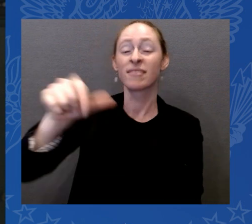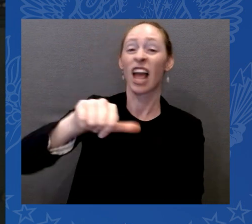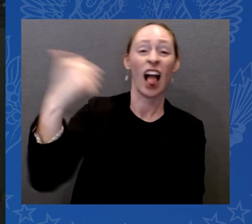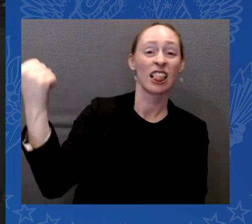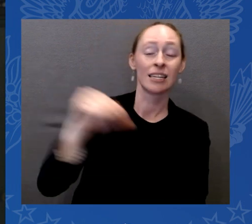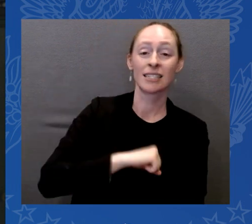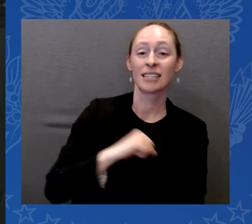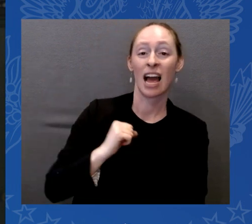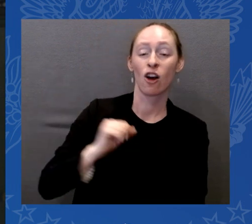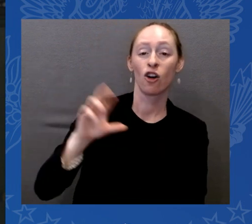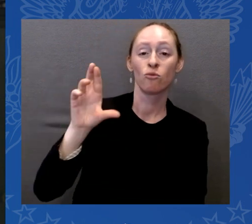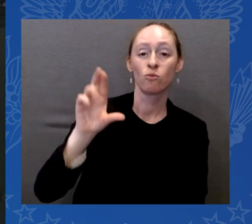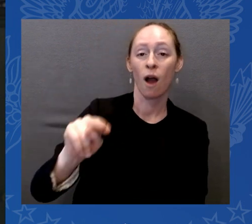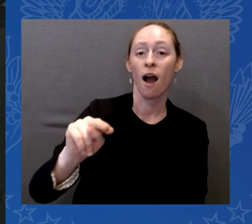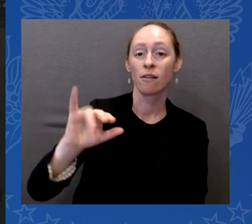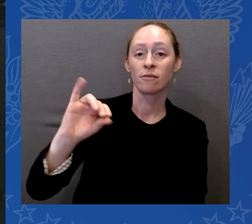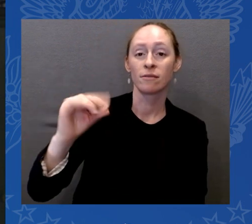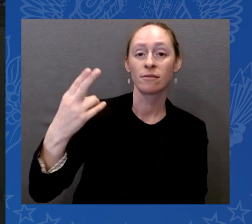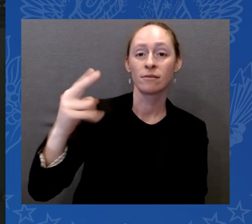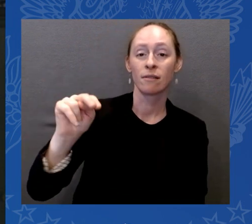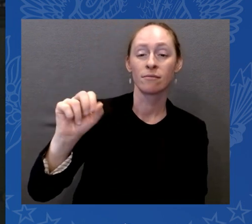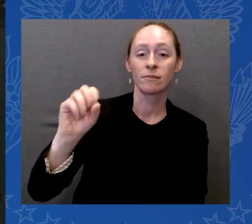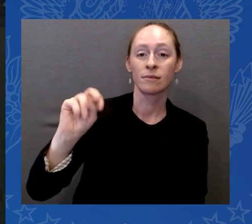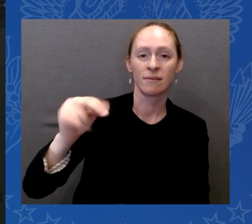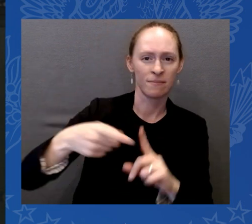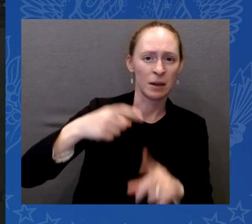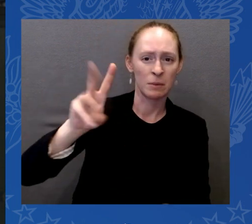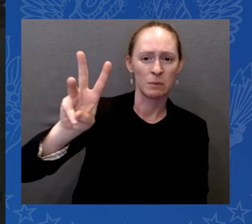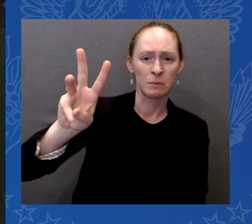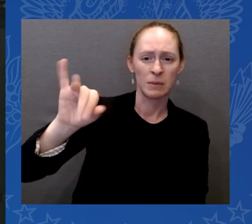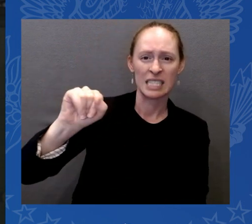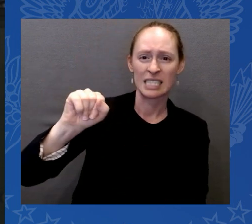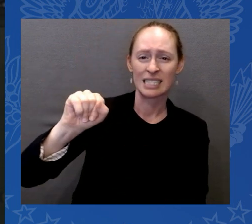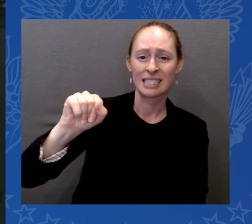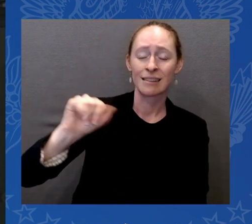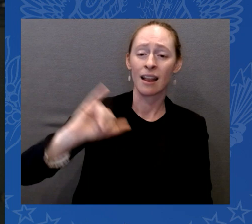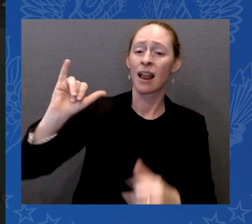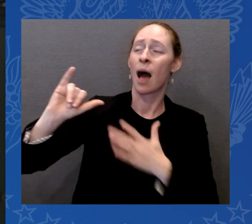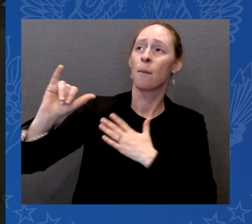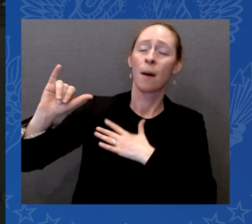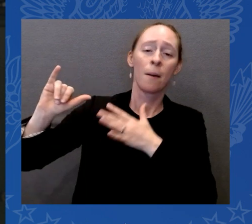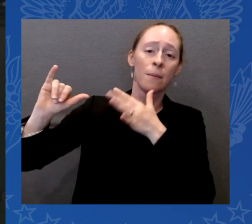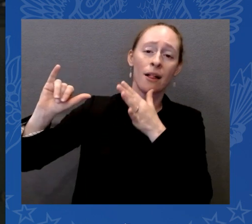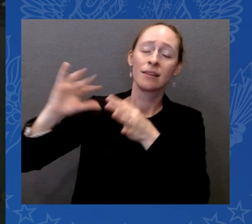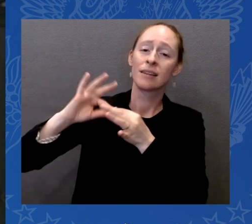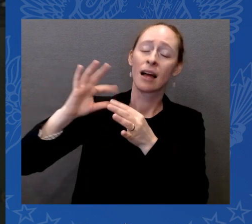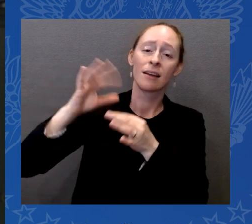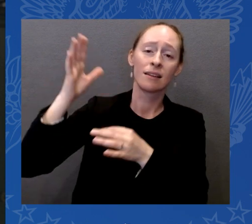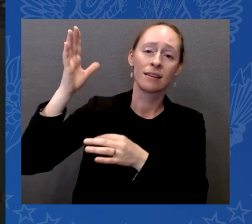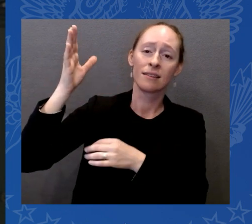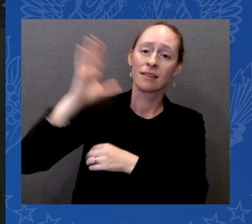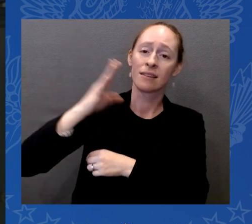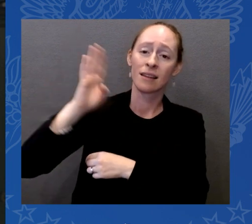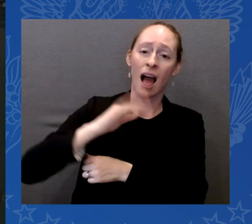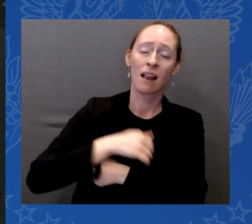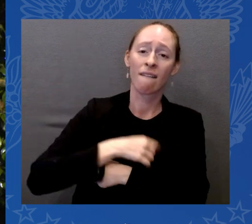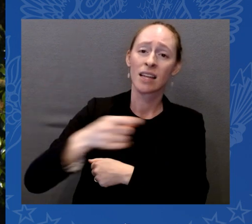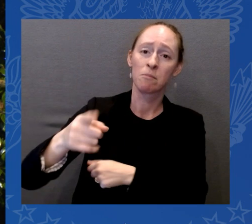"God love him." He thinks five years is too long to wait. He wants to put to vote -- Social Security and Medicare